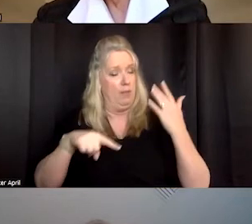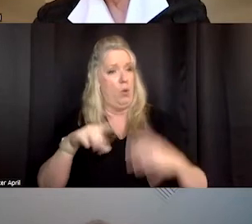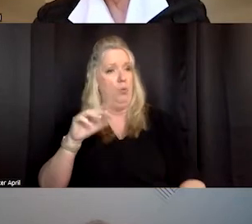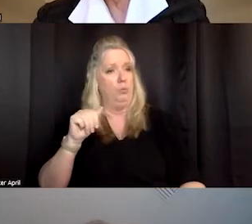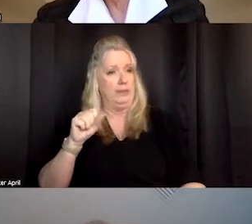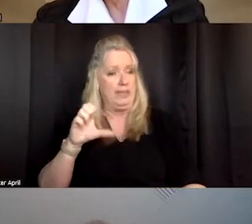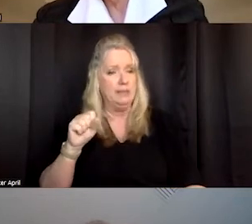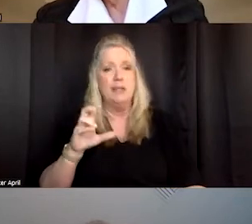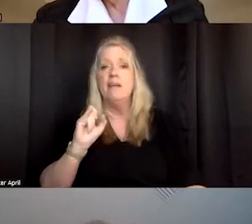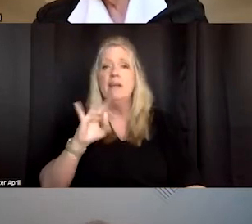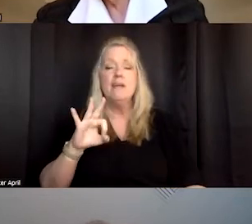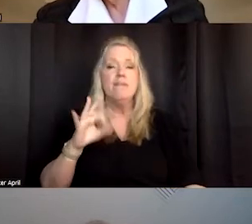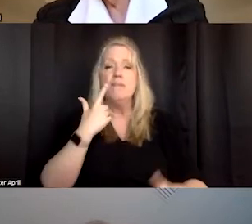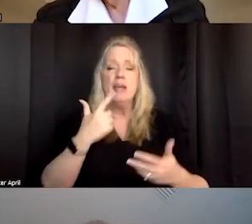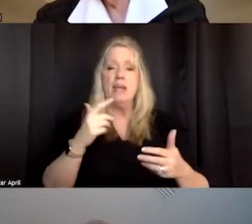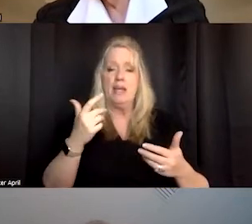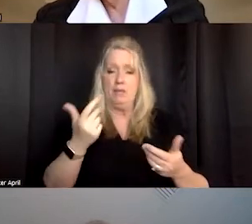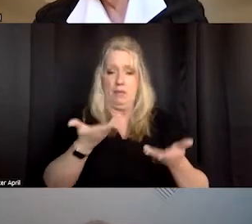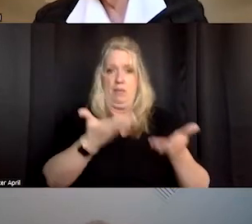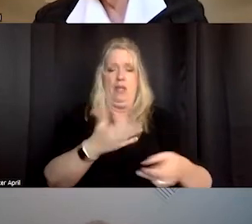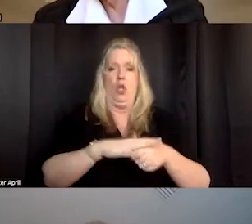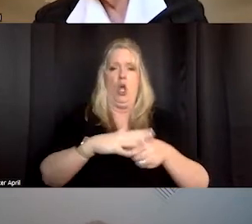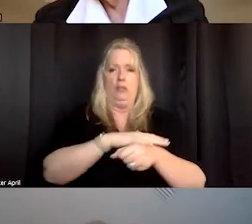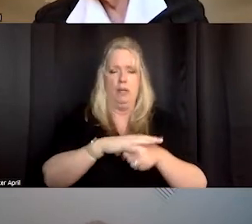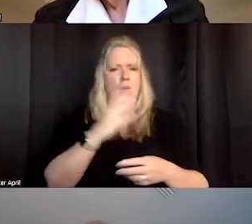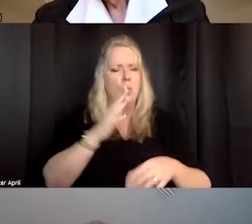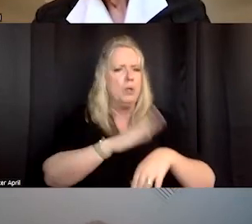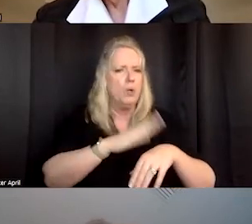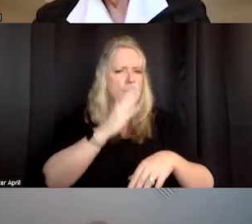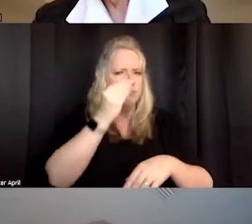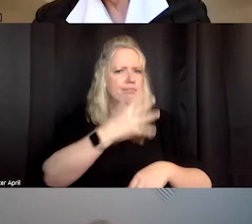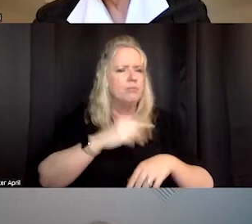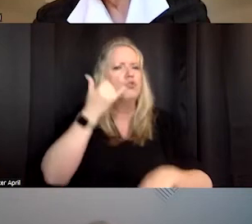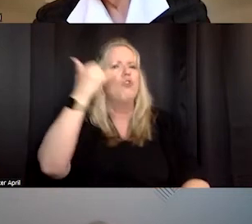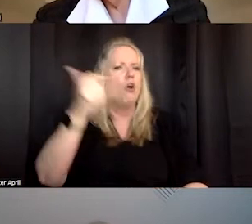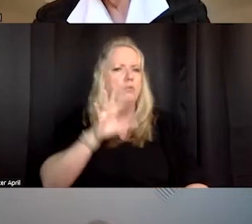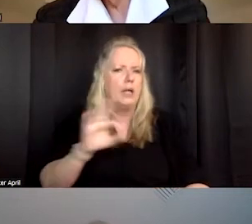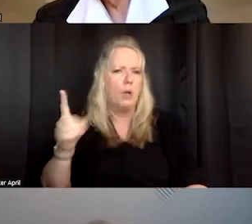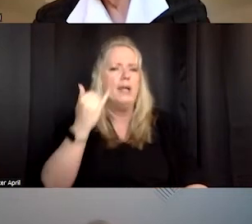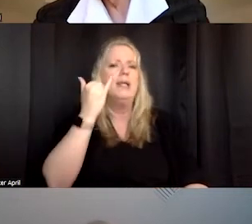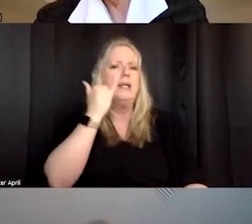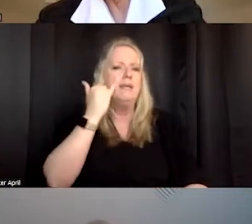IF THERE IS ANYBODY ON SITE, WE WOULD ADVISE THEM TO CALL 911. IF IT IS A DRUG OVERDOSE. BECAUSE,